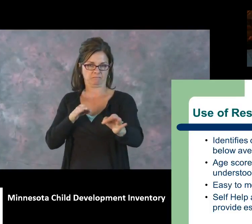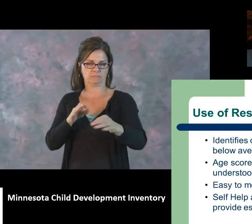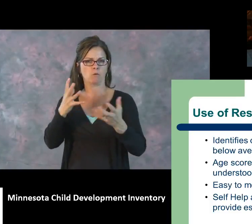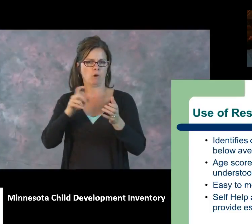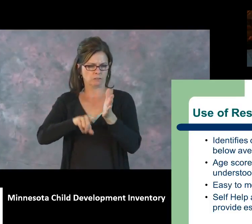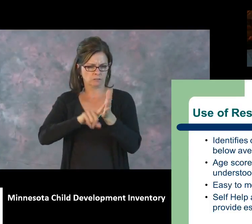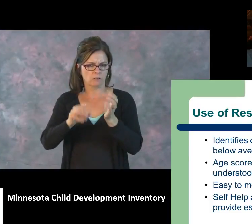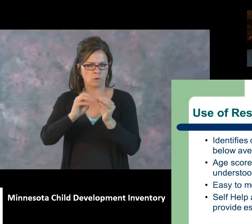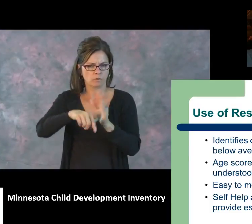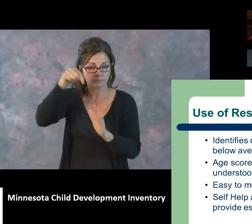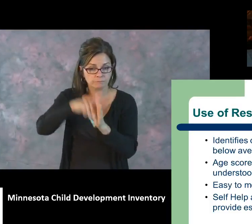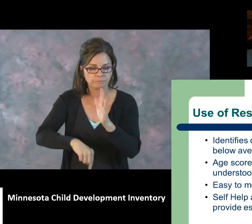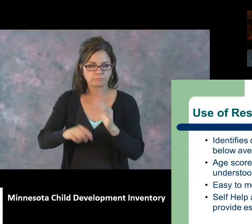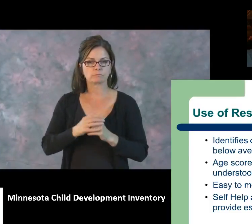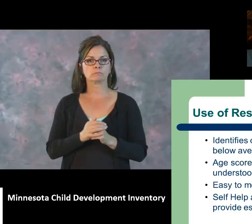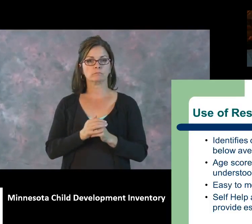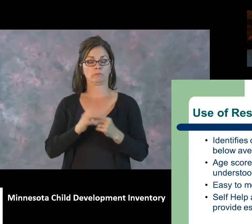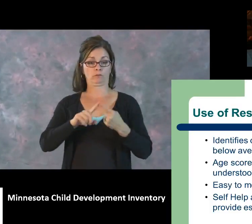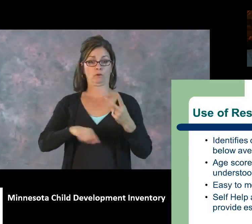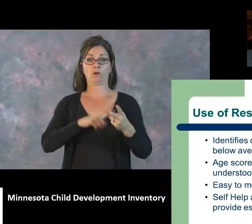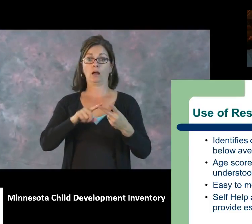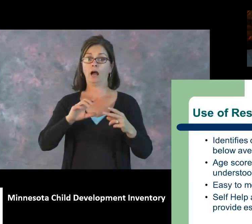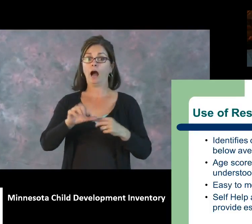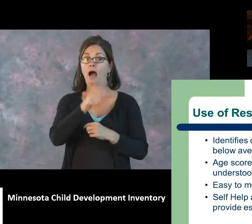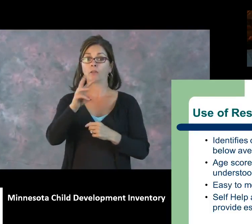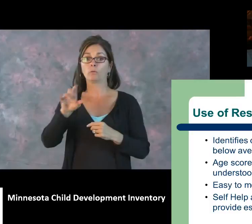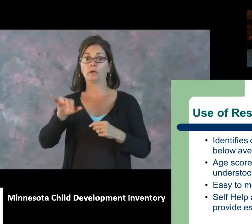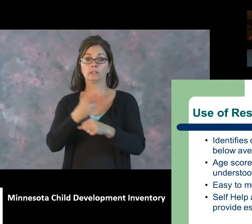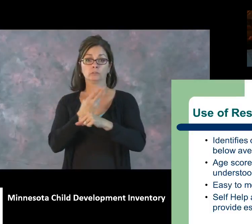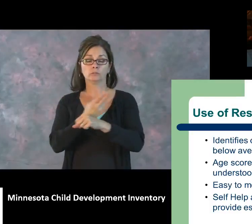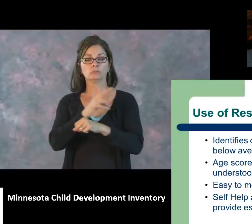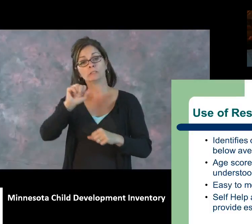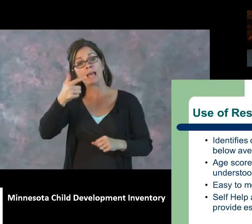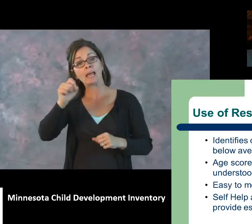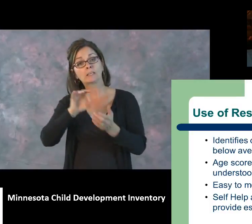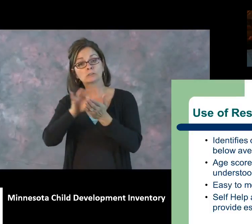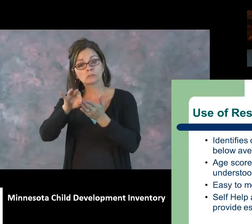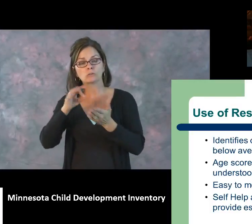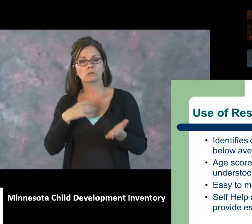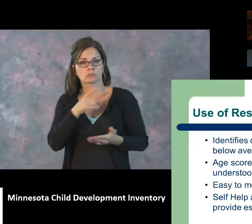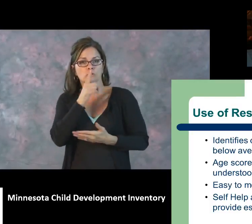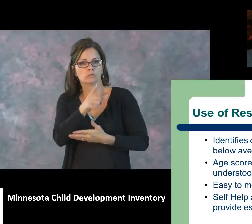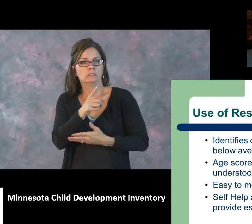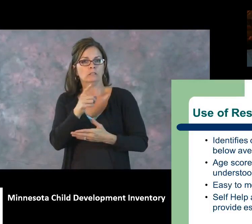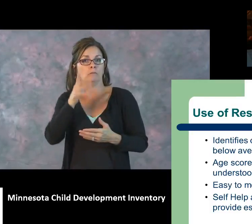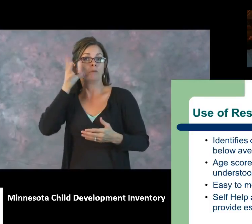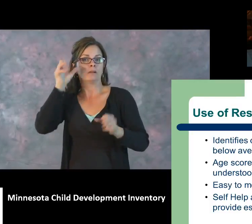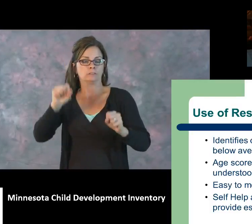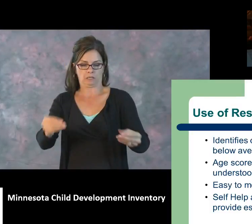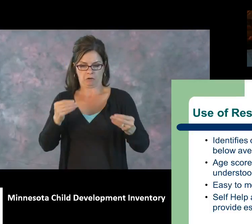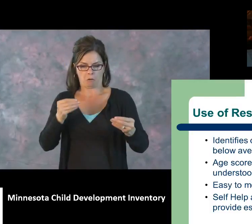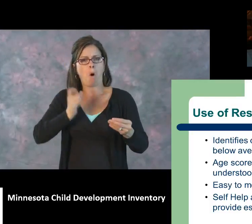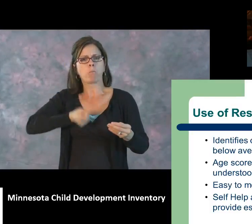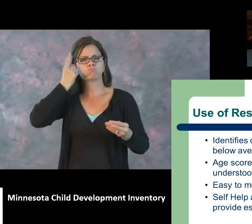The second point under the use of results is, that the age scores are typically easily understood by parents, and remember when we looked